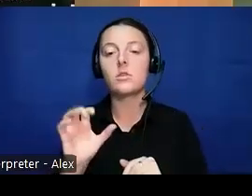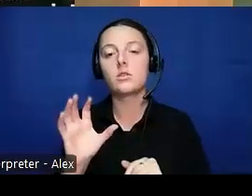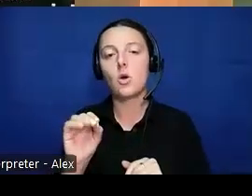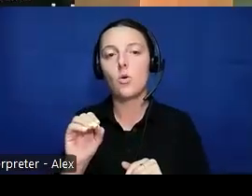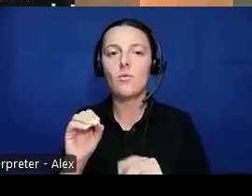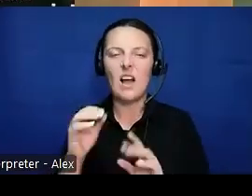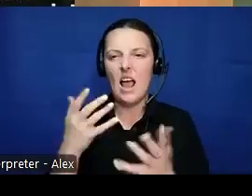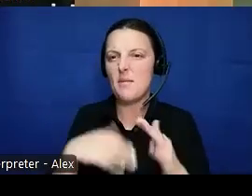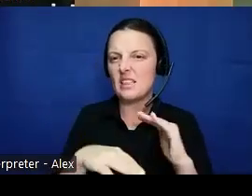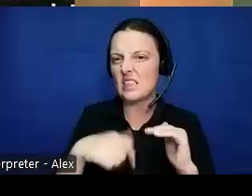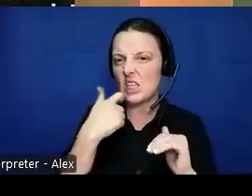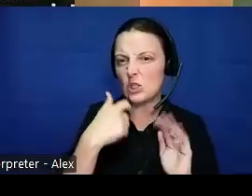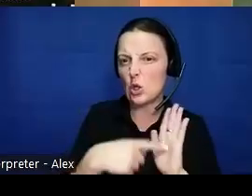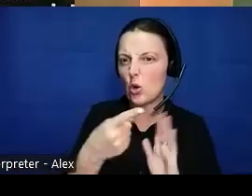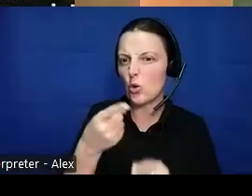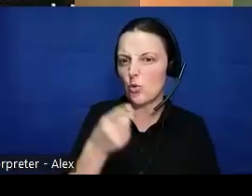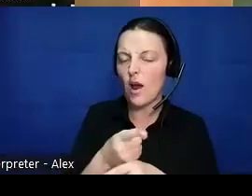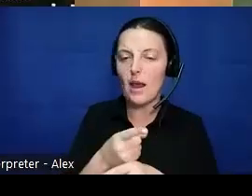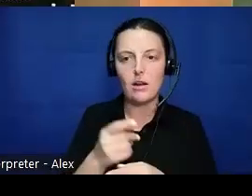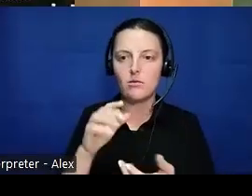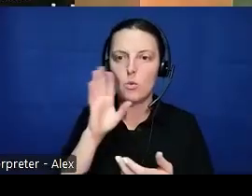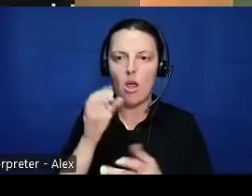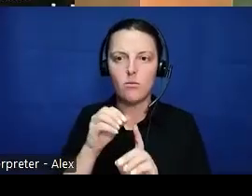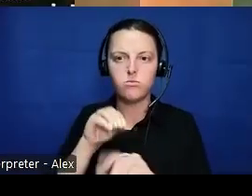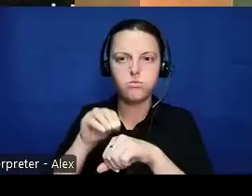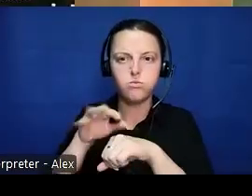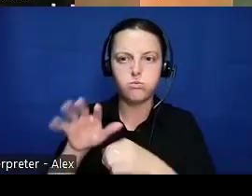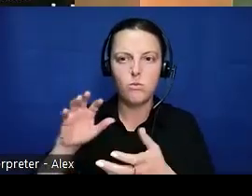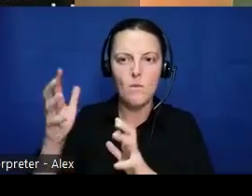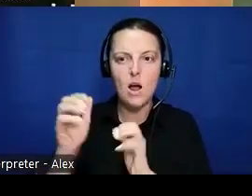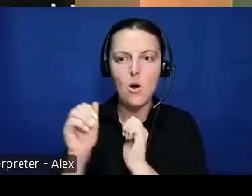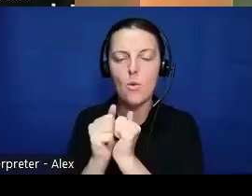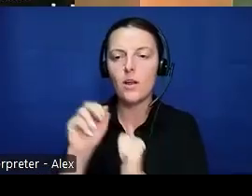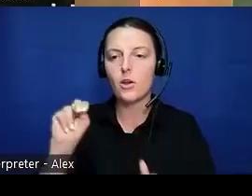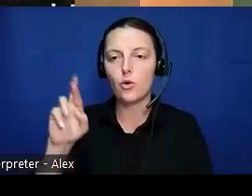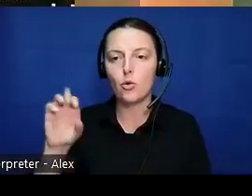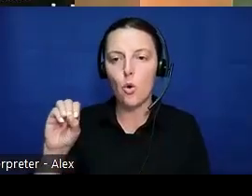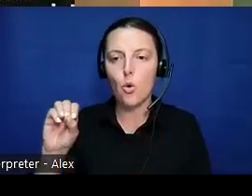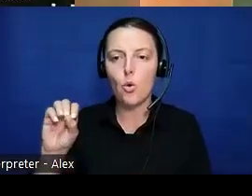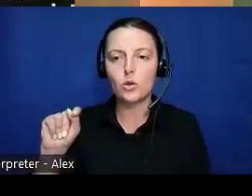And so that's shown through monoamine depletion. It's also shown through glutamate access, right?